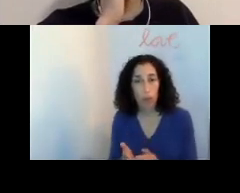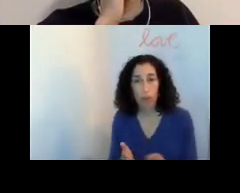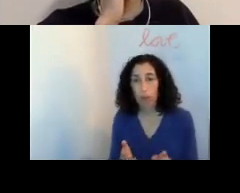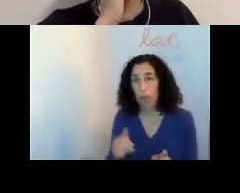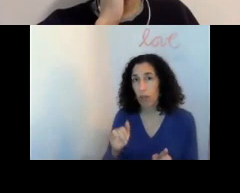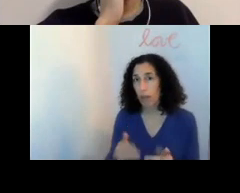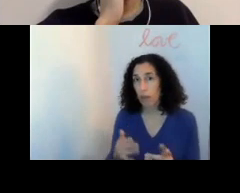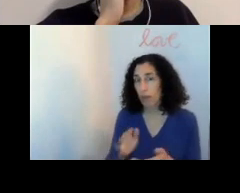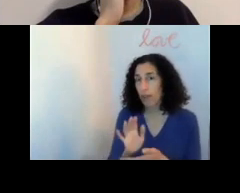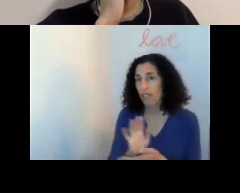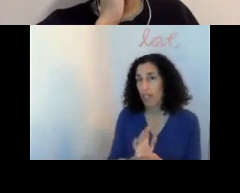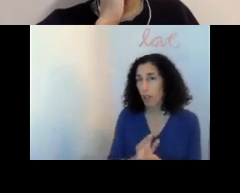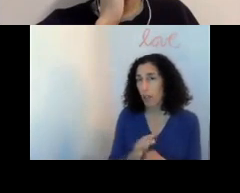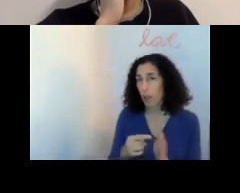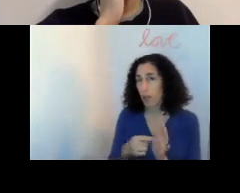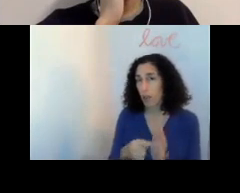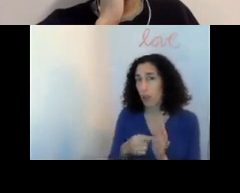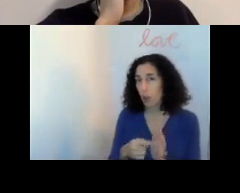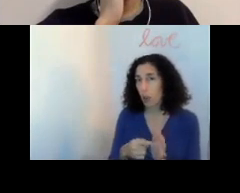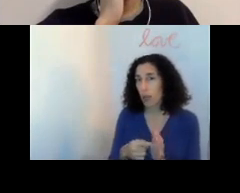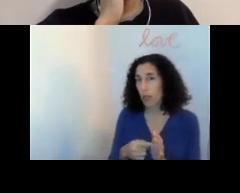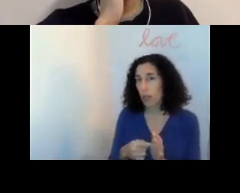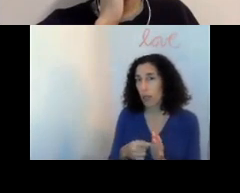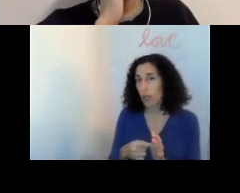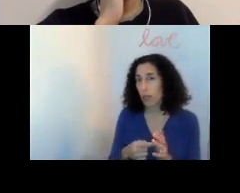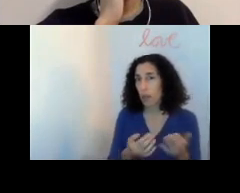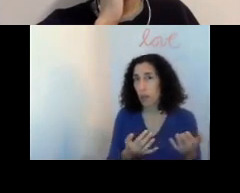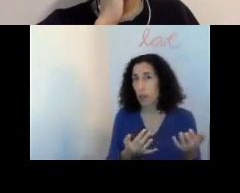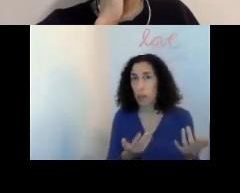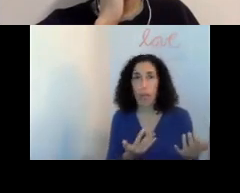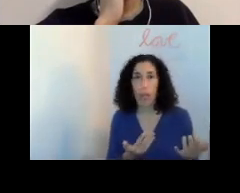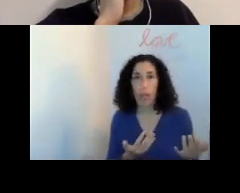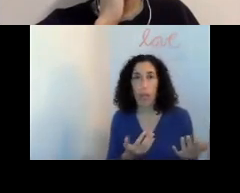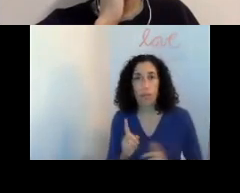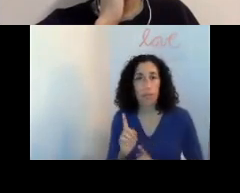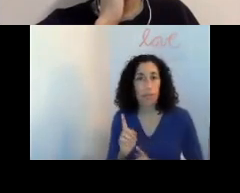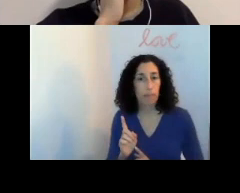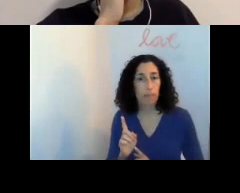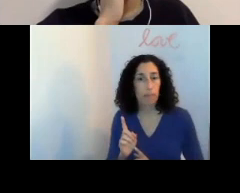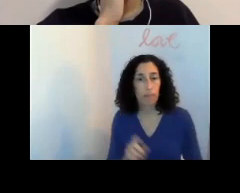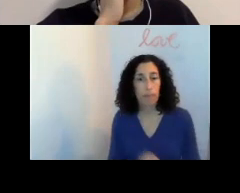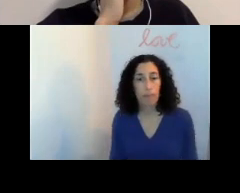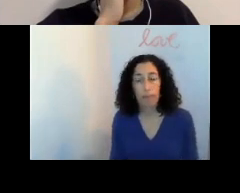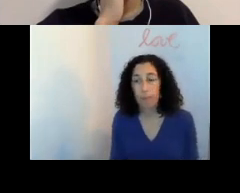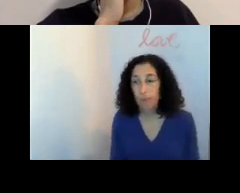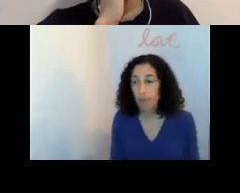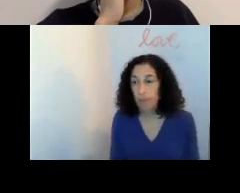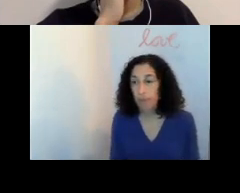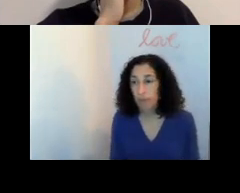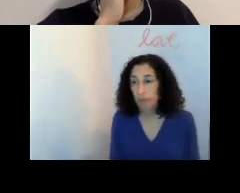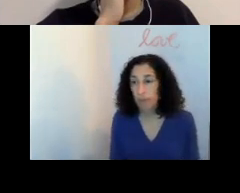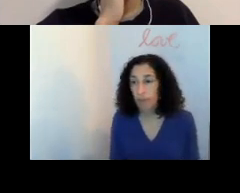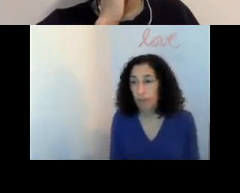one that looks like it's on deck. >> Yes, that's correct this is the workbook